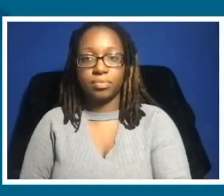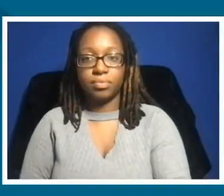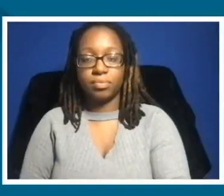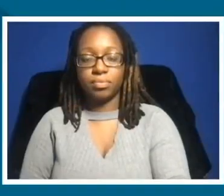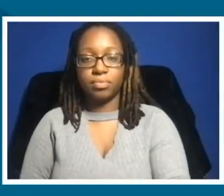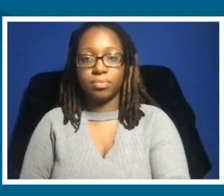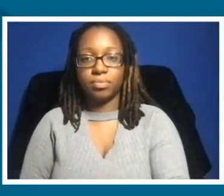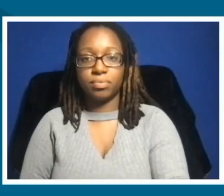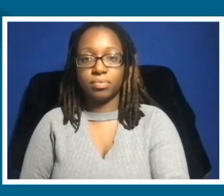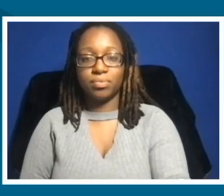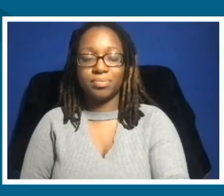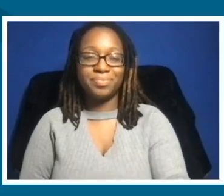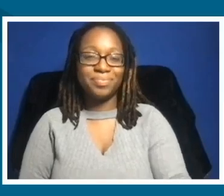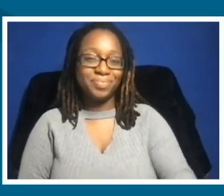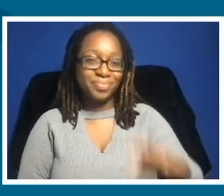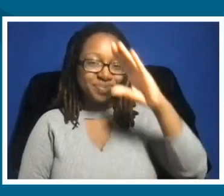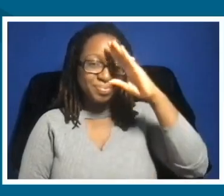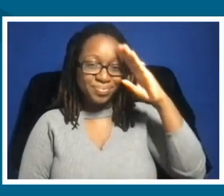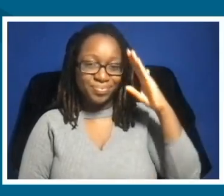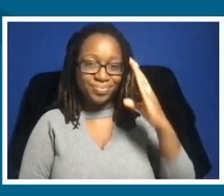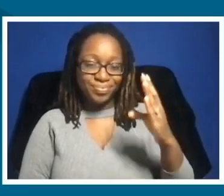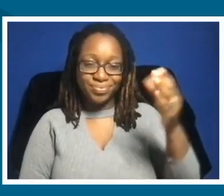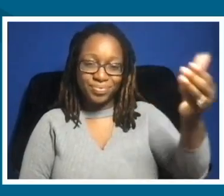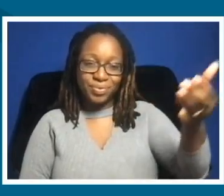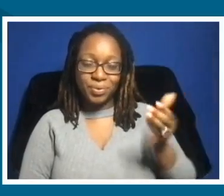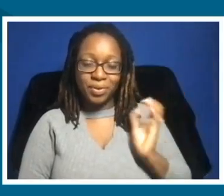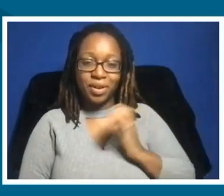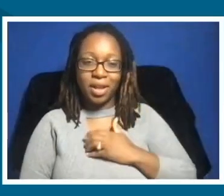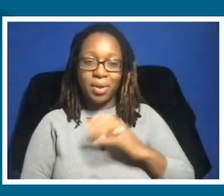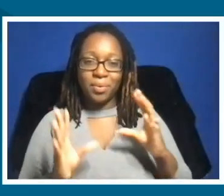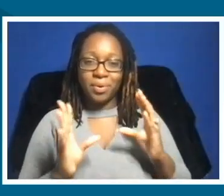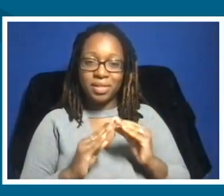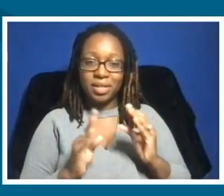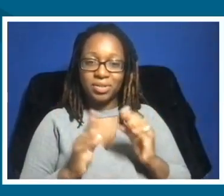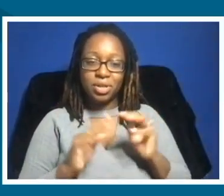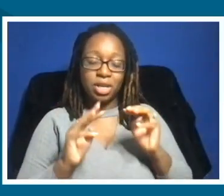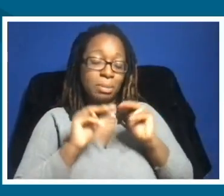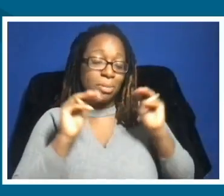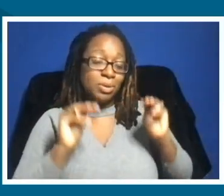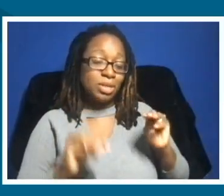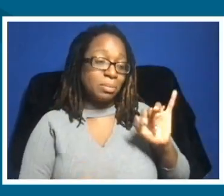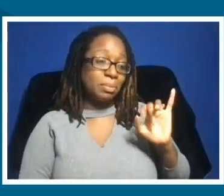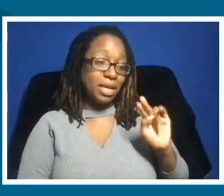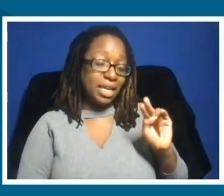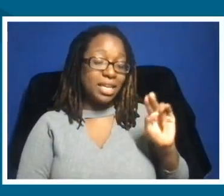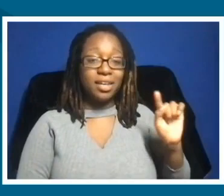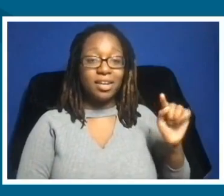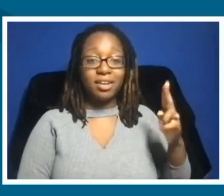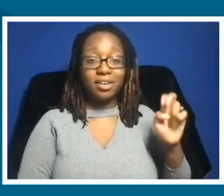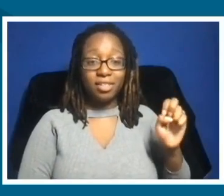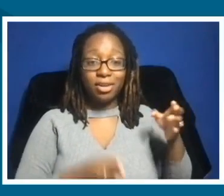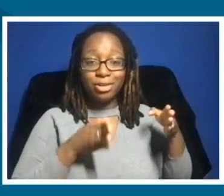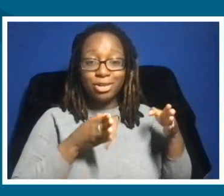hello everyone and welcome to our session museum in the streets today's